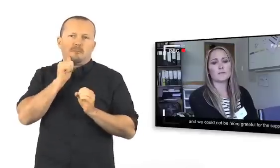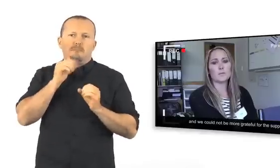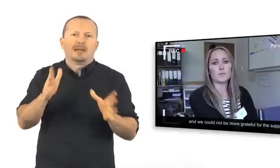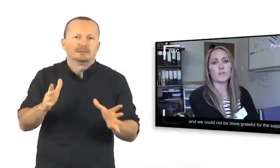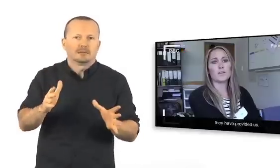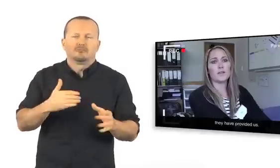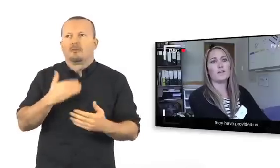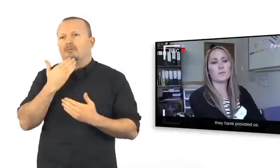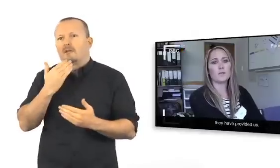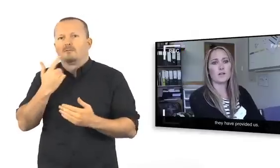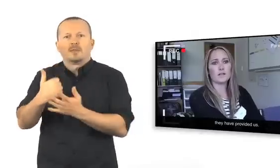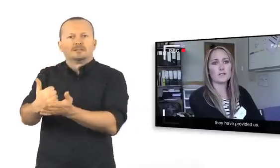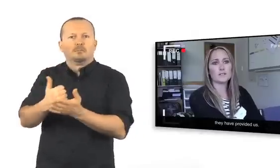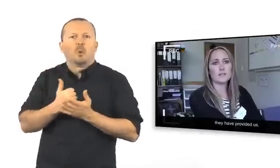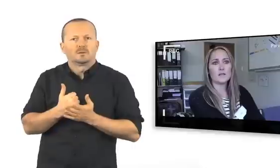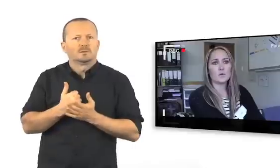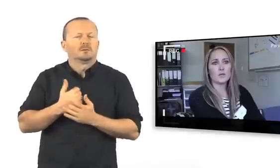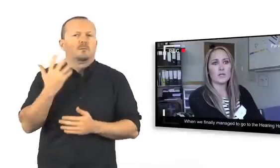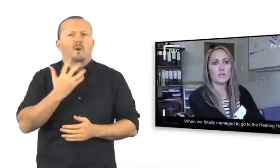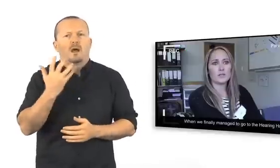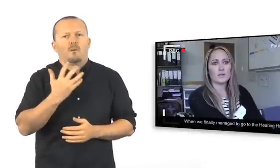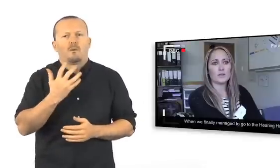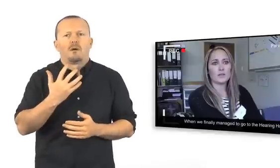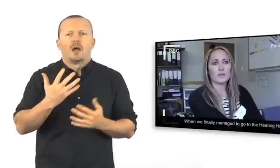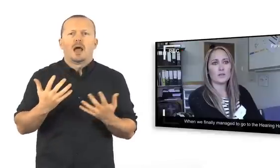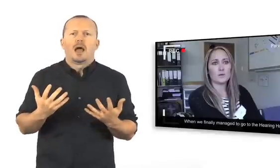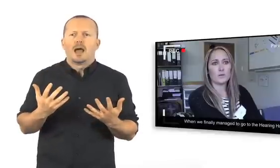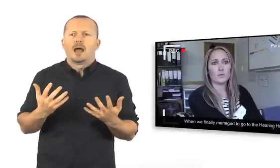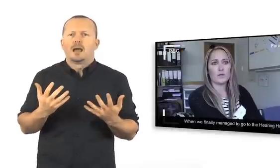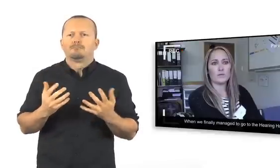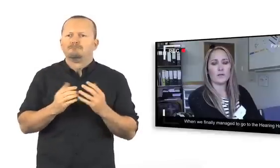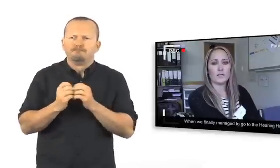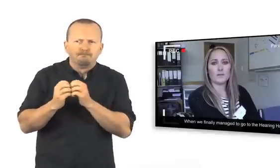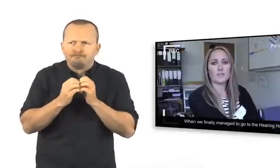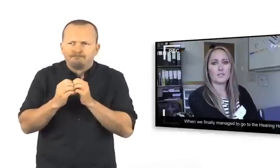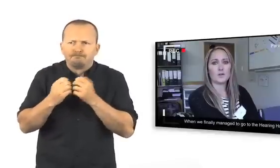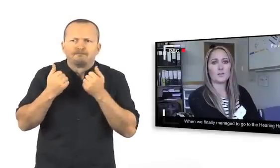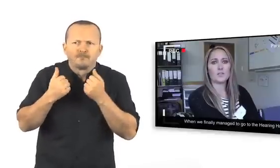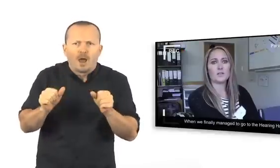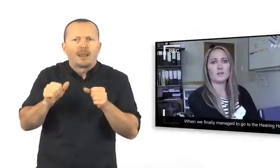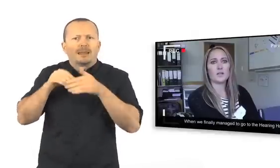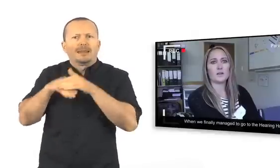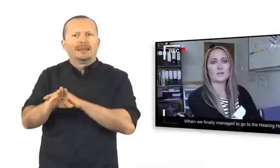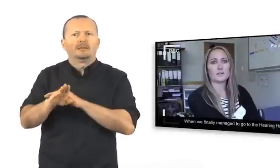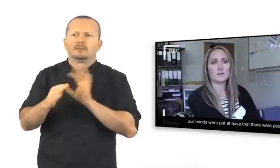for the support they have provided us. When we finally managed to go to the Hearing House,